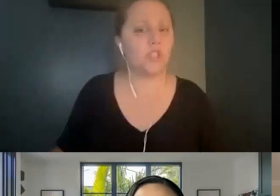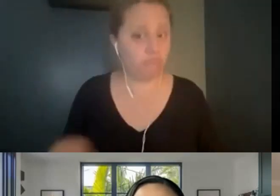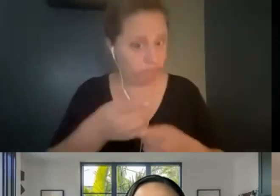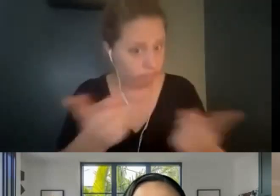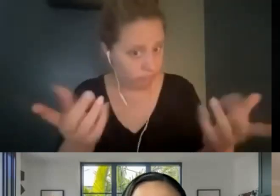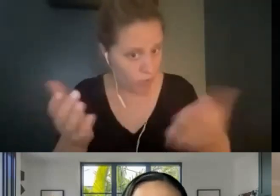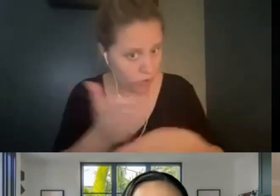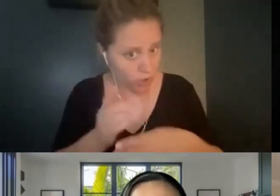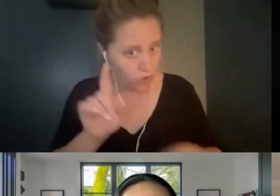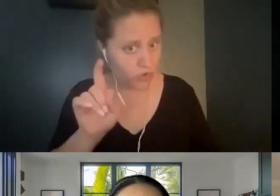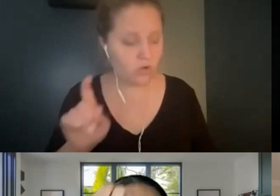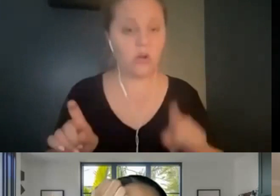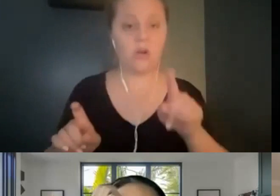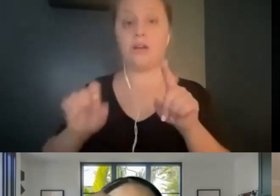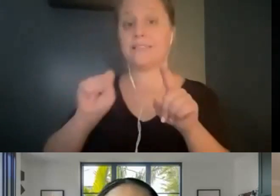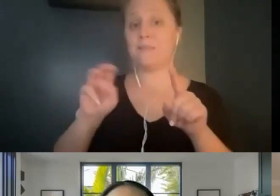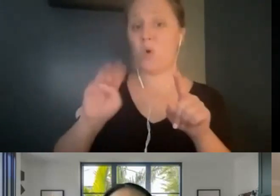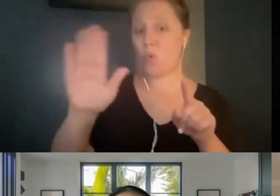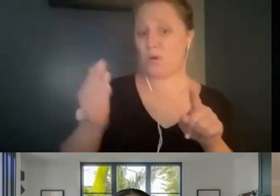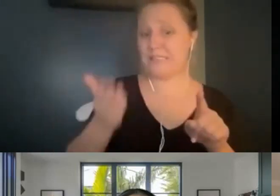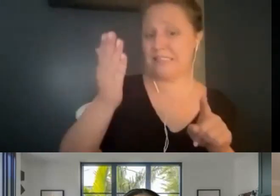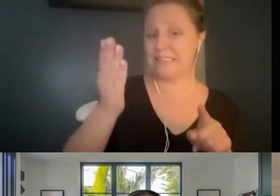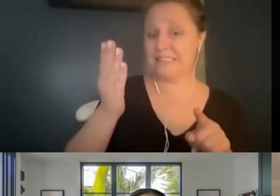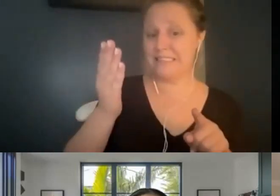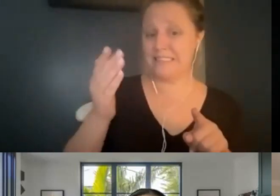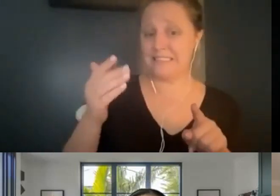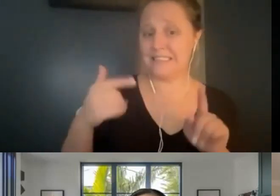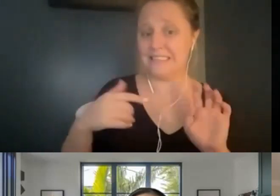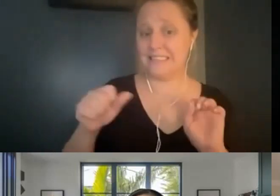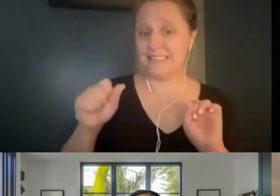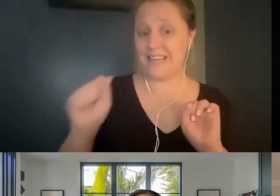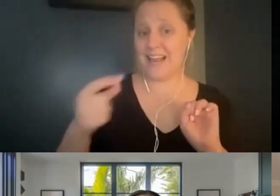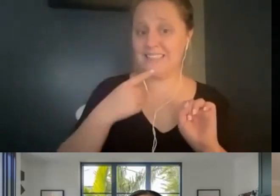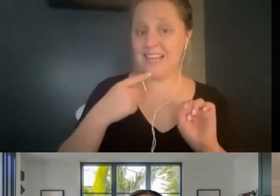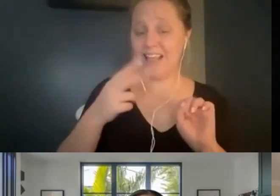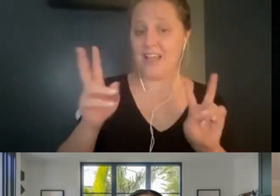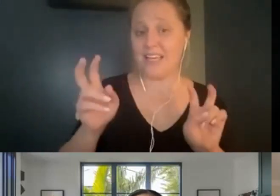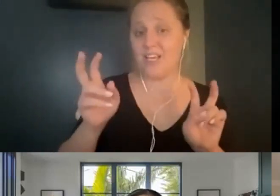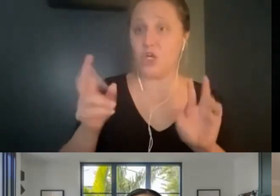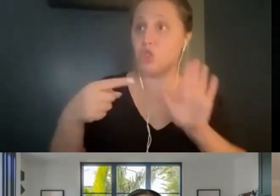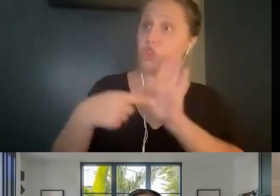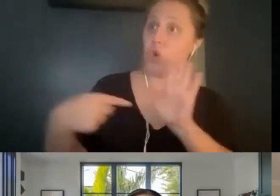Sam: Can I offer a like "show me" the accessibility starting point, is if